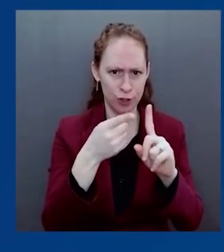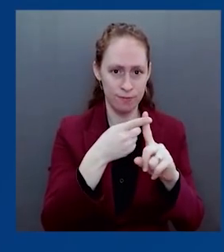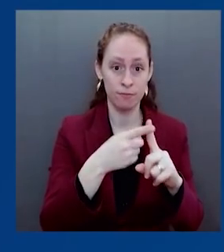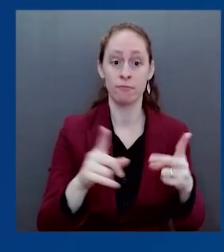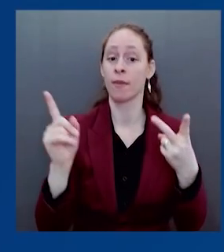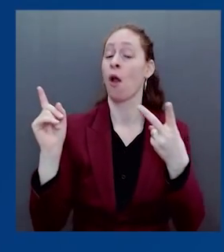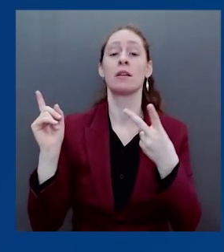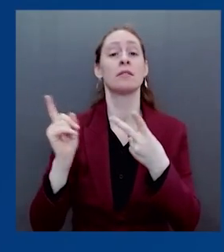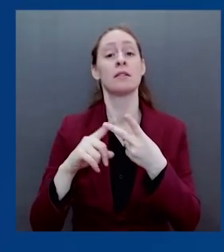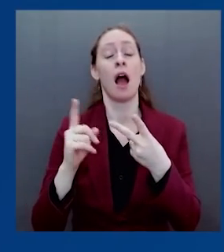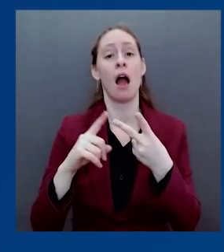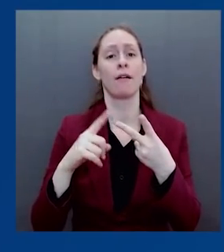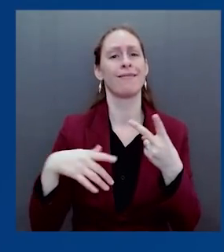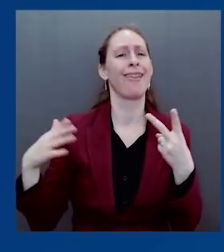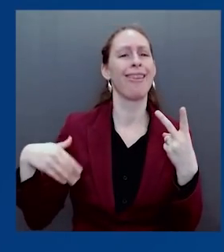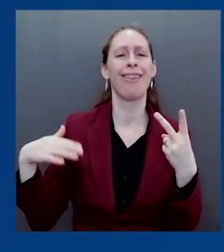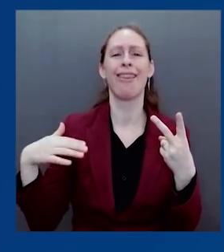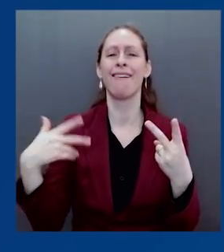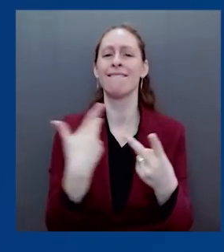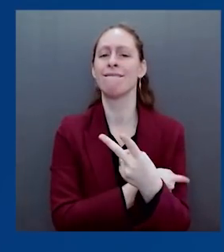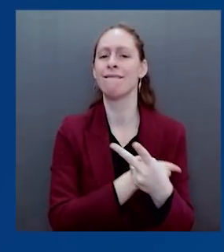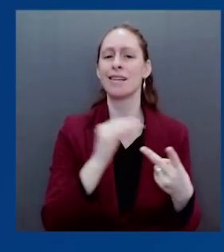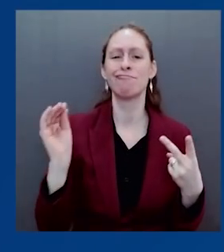or anyone less than 65 with a clinical risk.